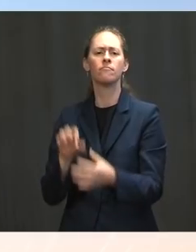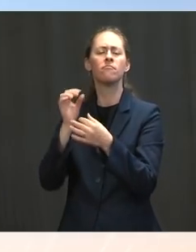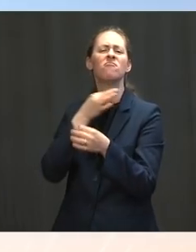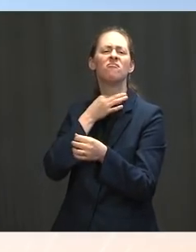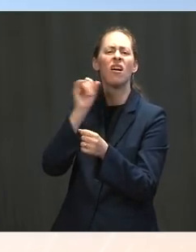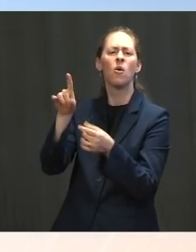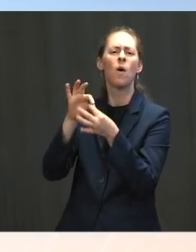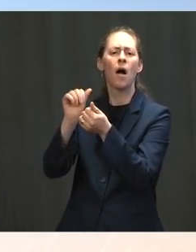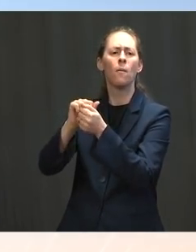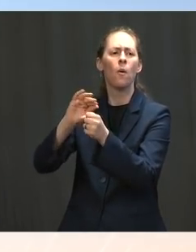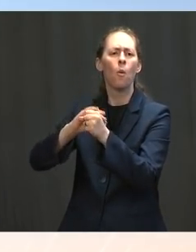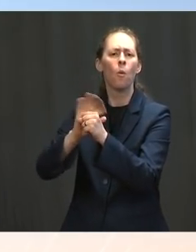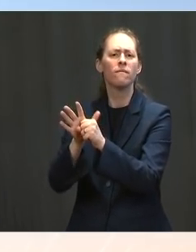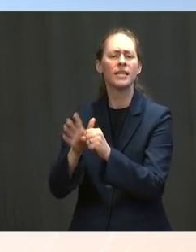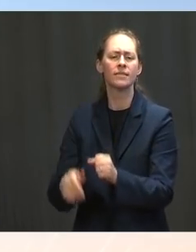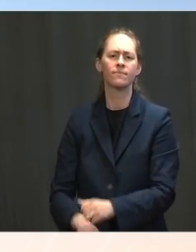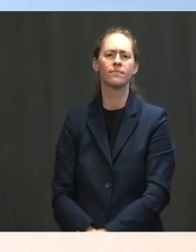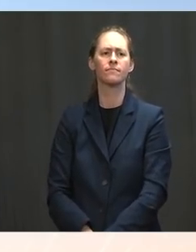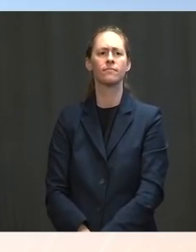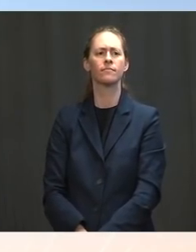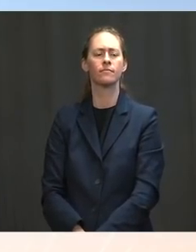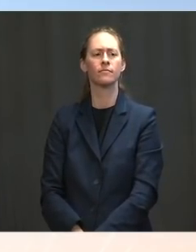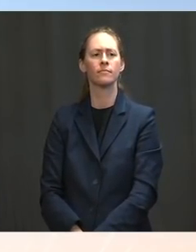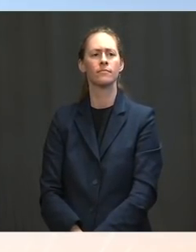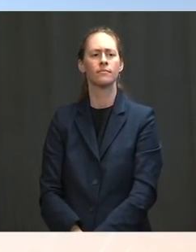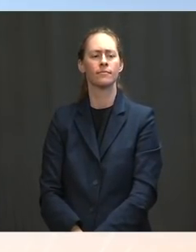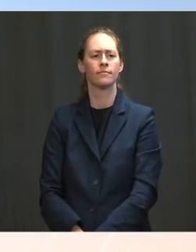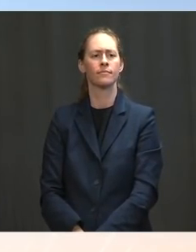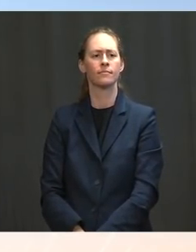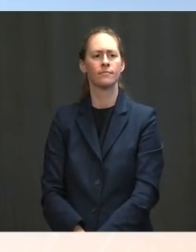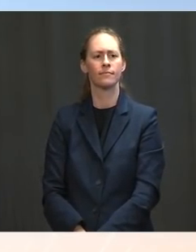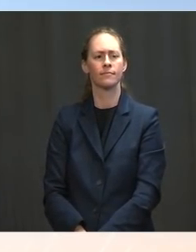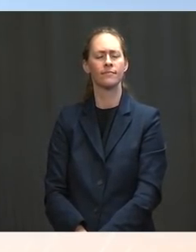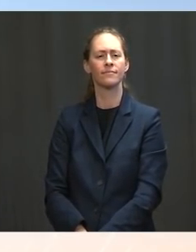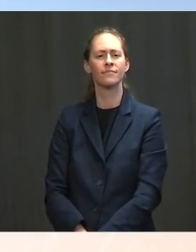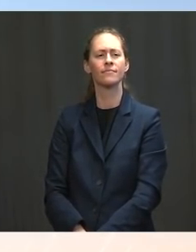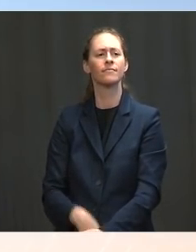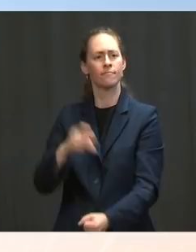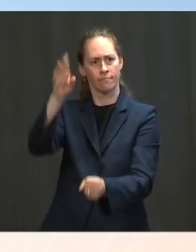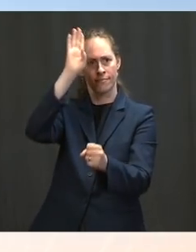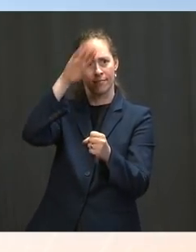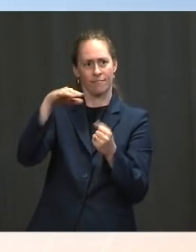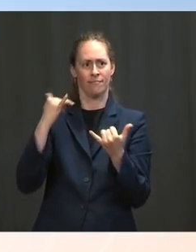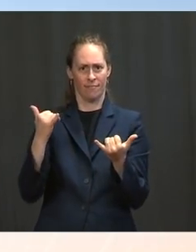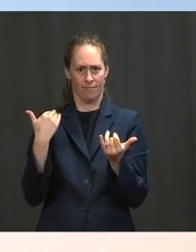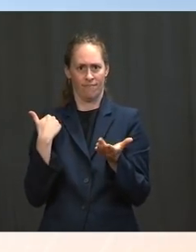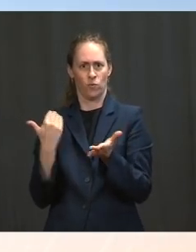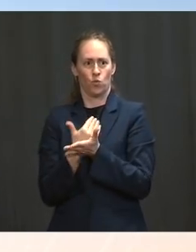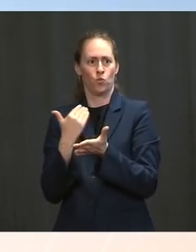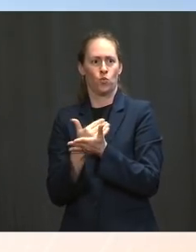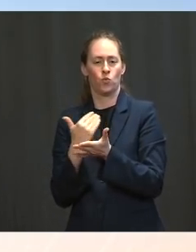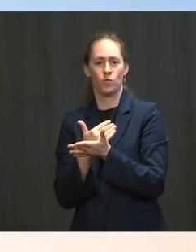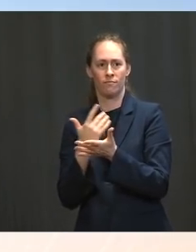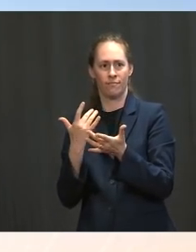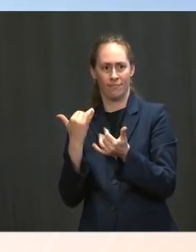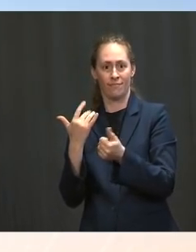has been continuously declining over the last several months as access has increased, as promotions, giveaways -- all sorts of efforts on the part of the administration